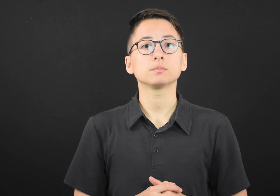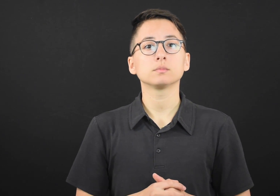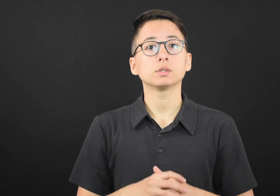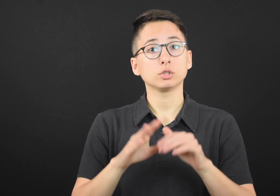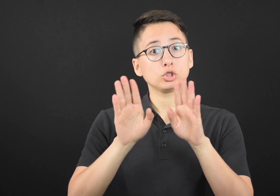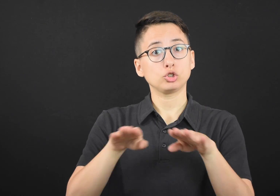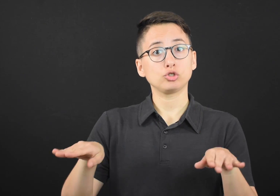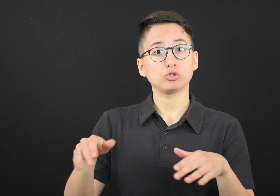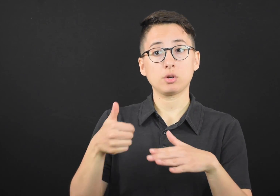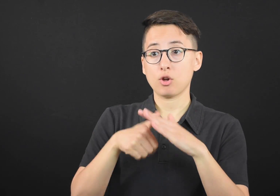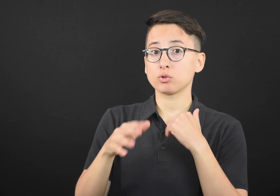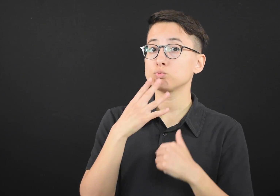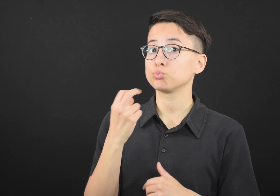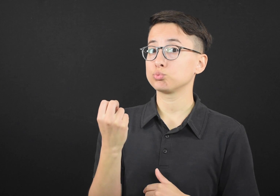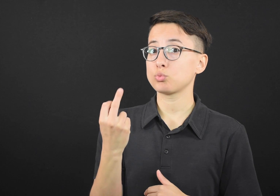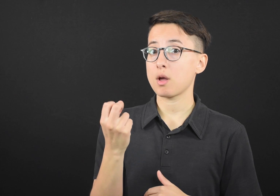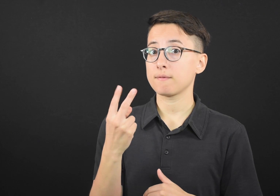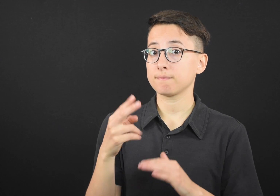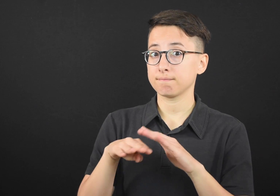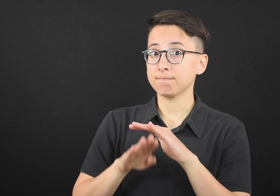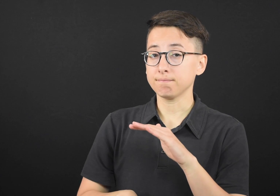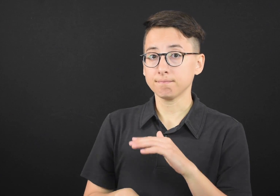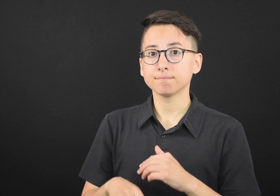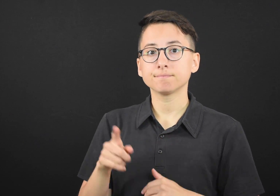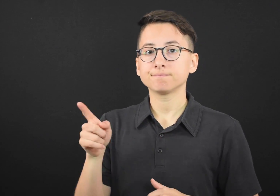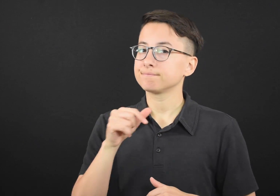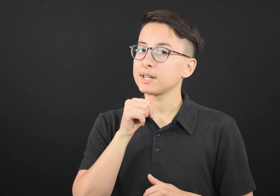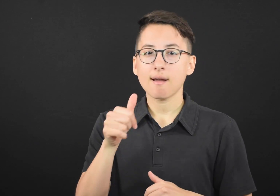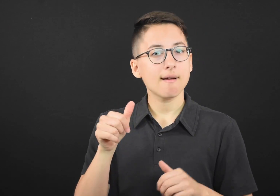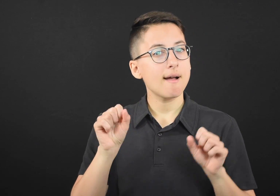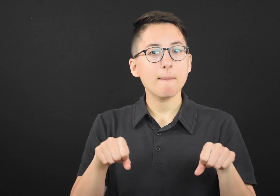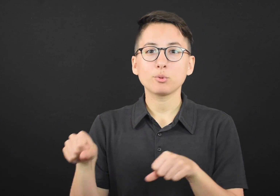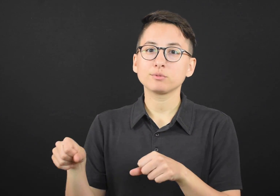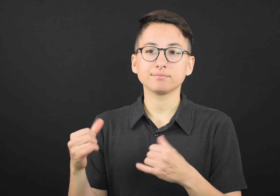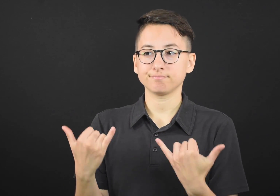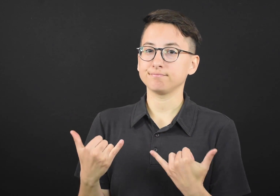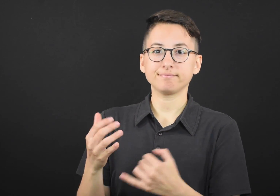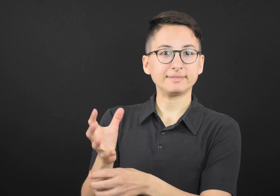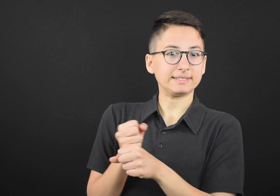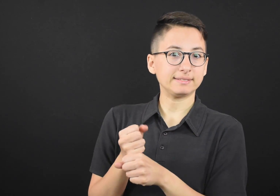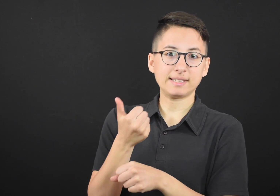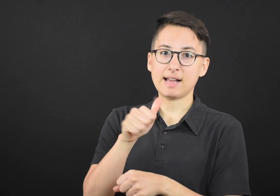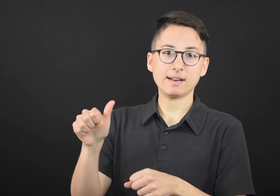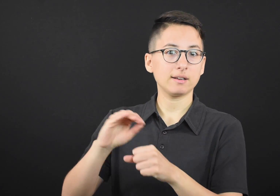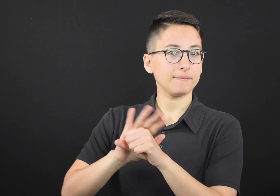age of 12 are not currently eligible for any COVID-19 vaccine, though